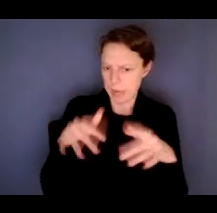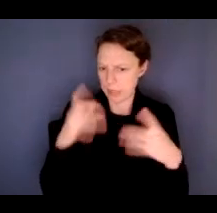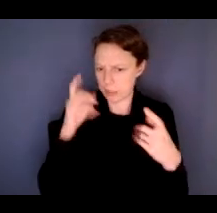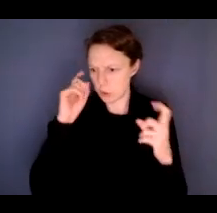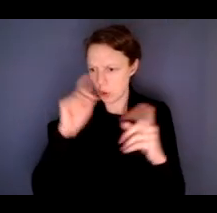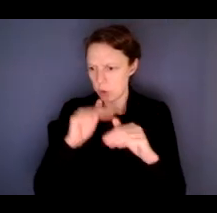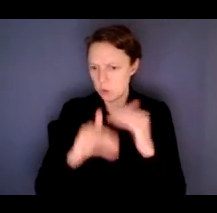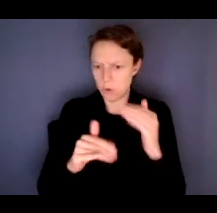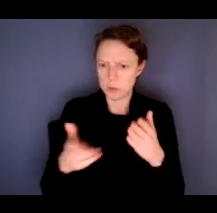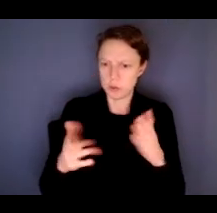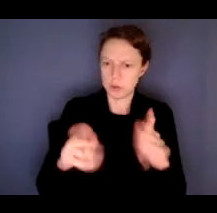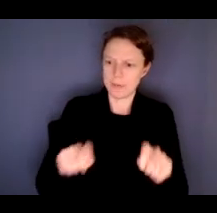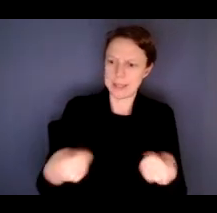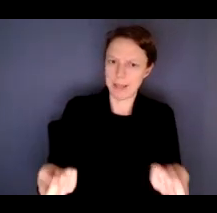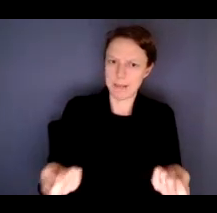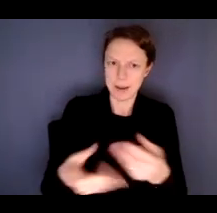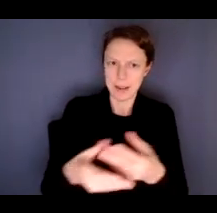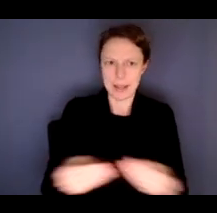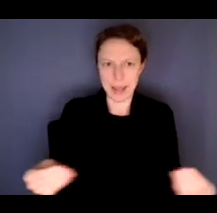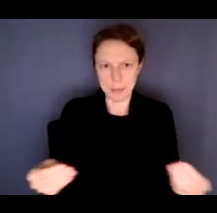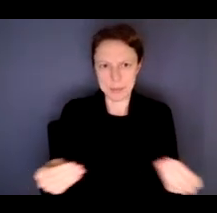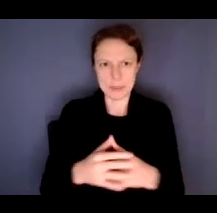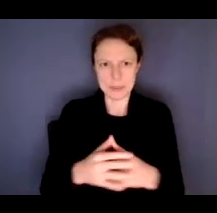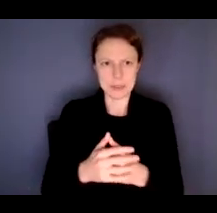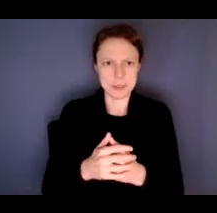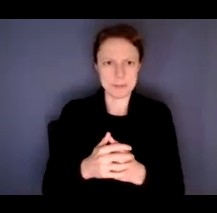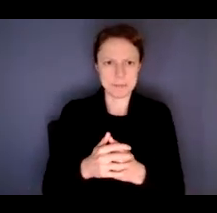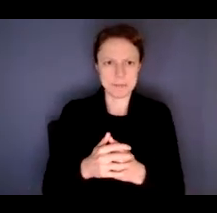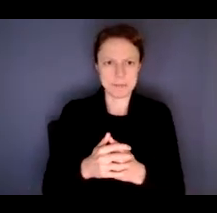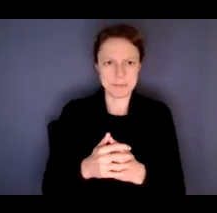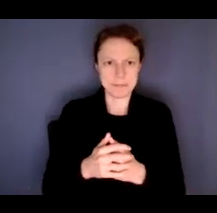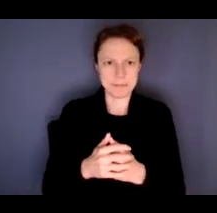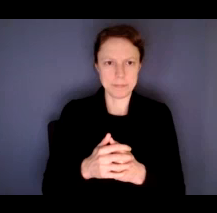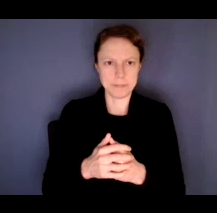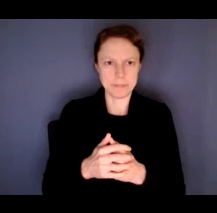and raise that directly with the Child Safety Officer or the Senior Team Leader